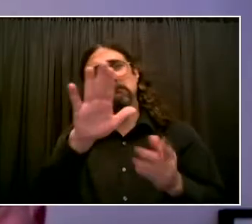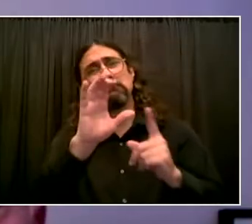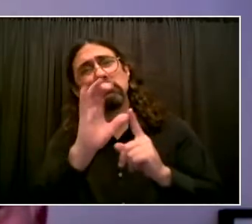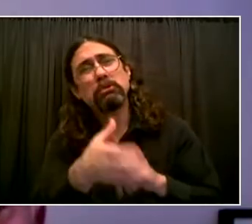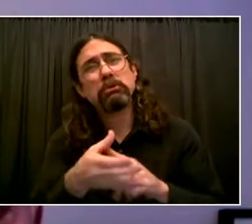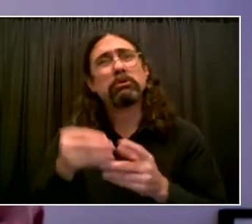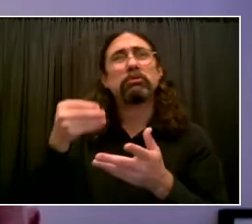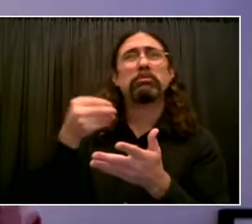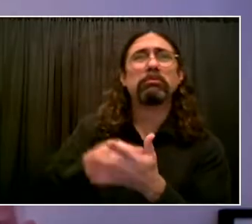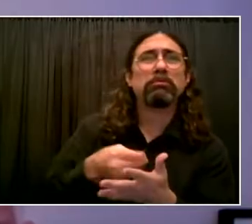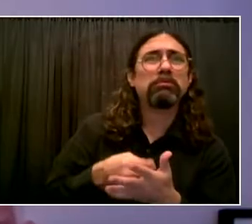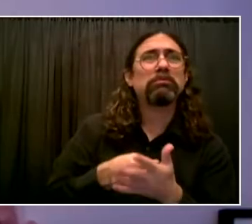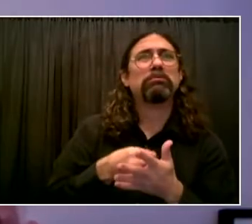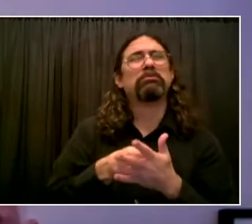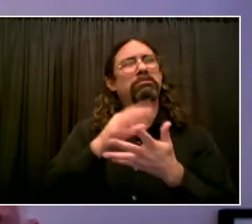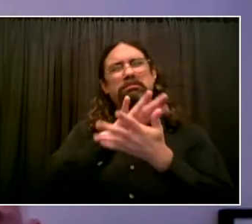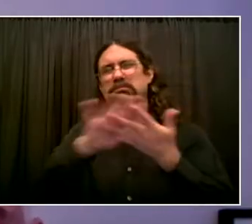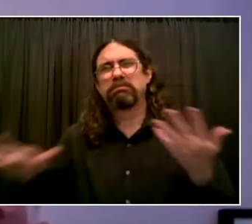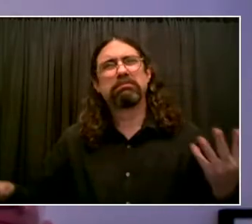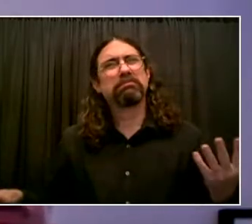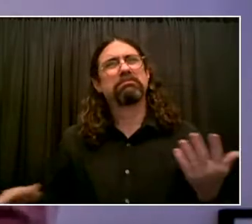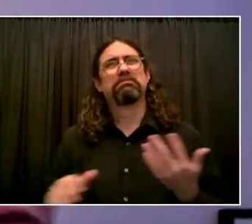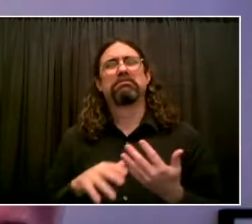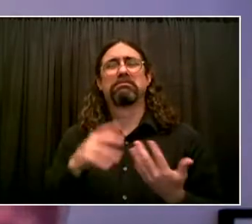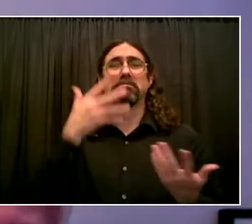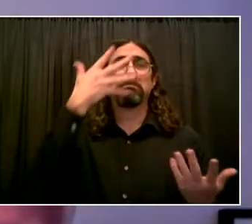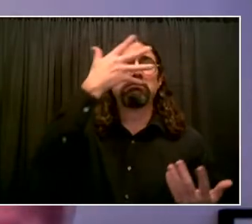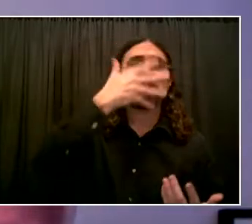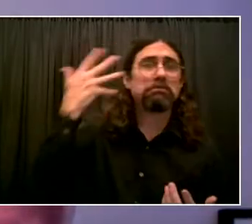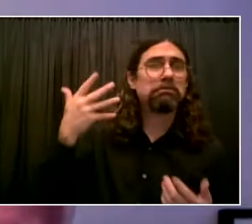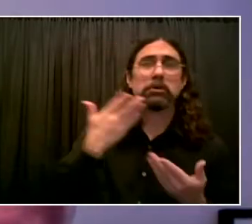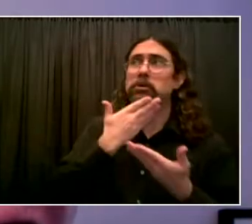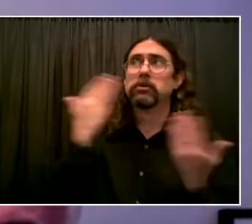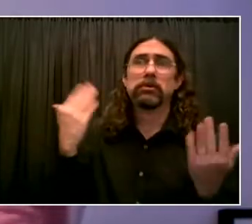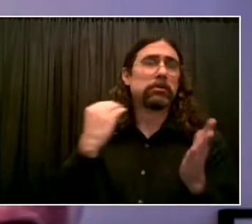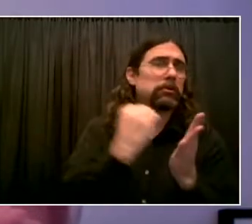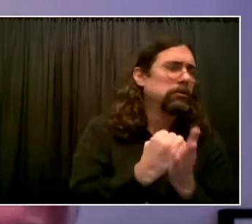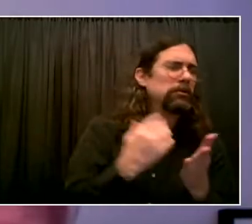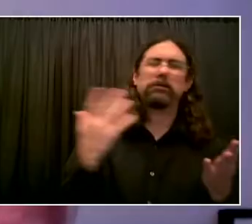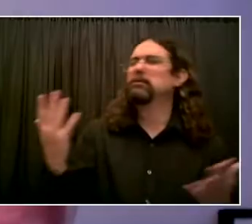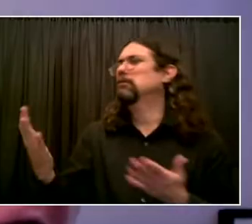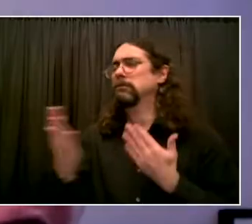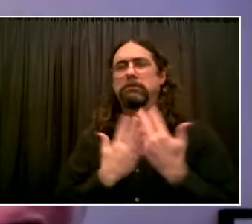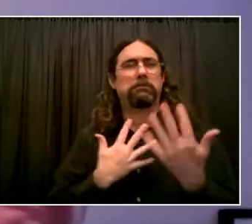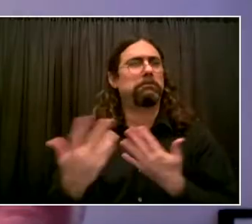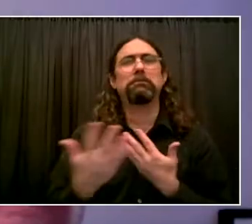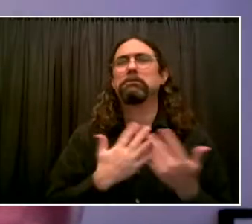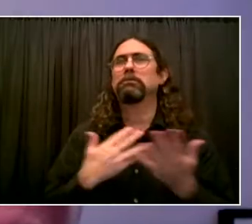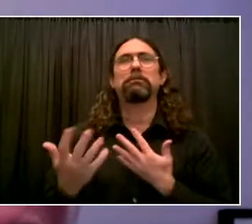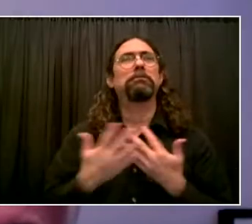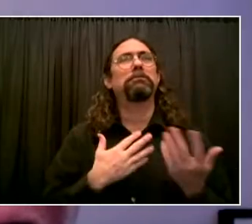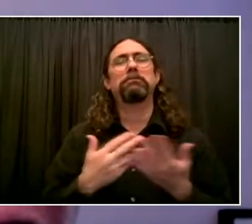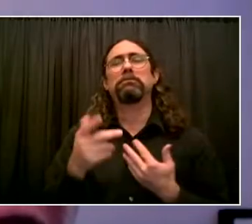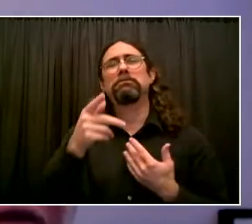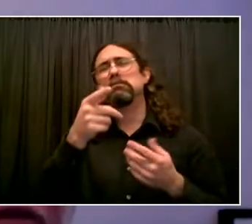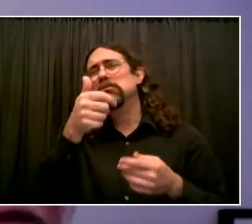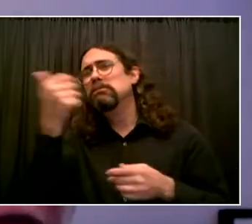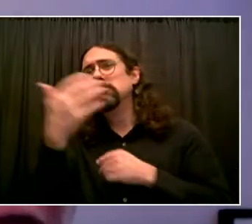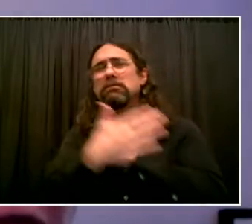MATTER WHAT THEIR CULTURAL BACK GROUPED OR INCOME OR WHETHER THEY VEHA INSURANCE OR DOCUMENTATION